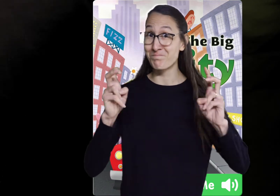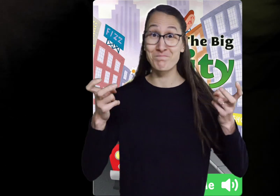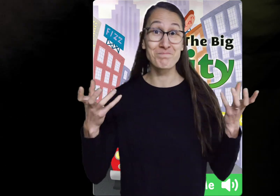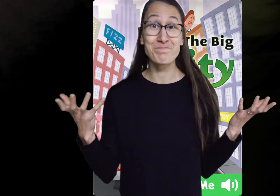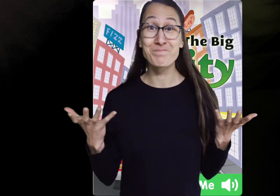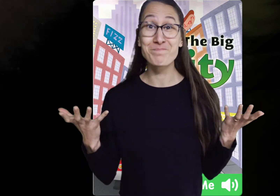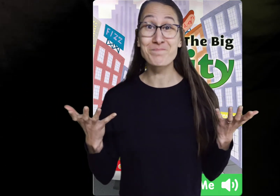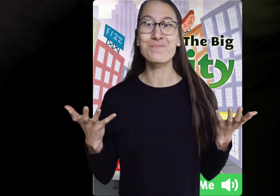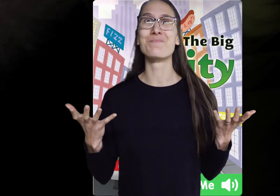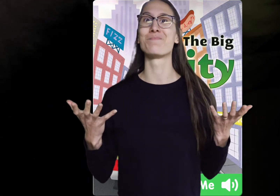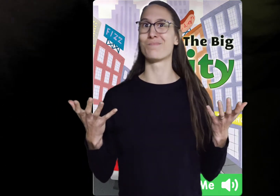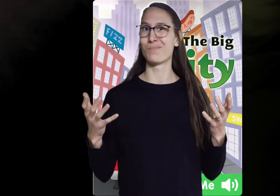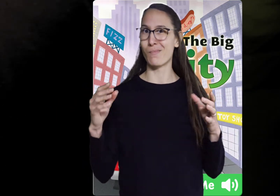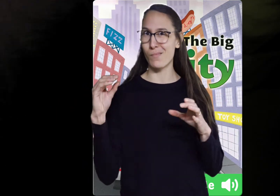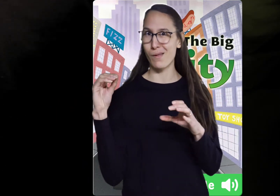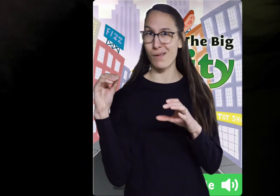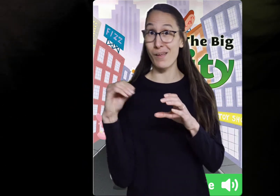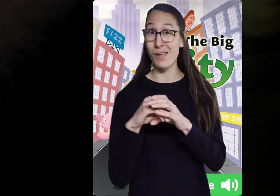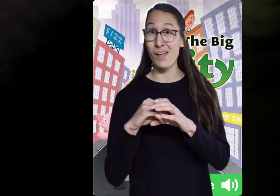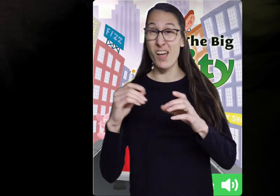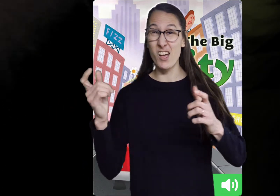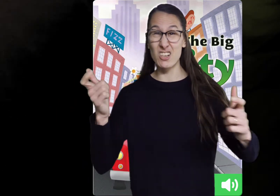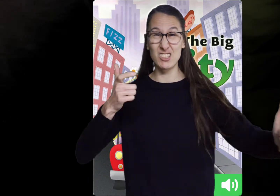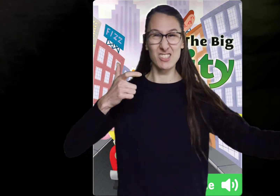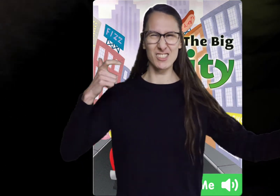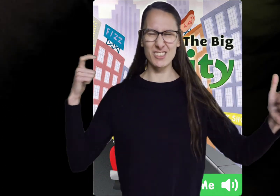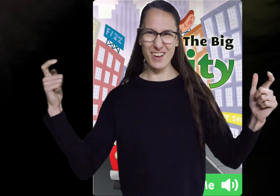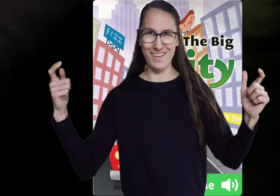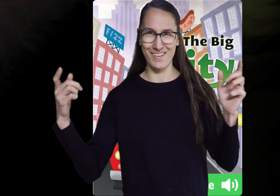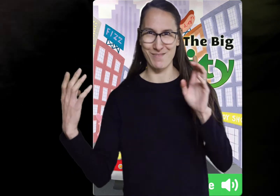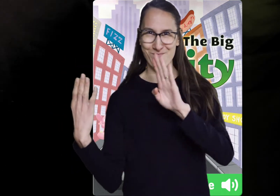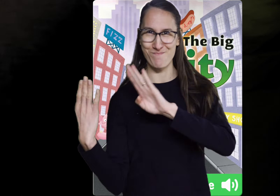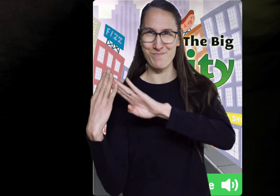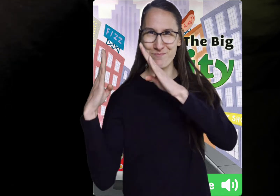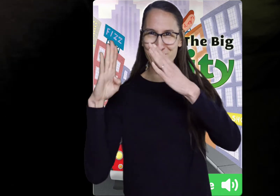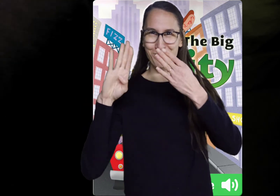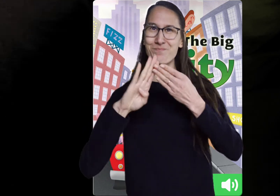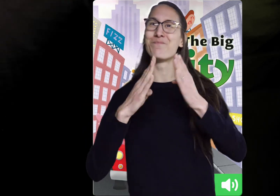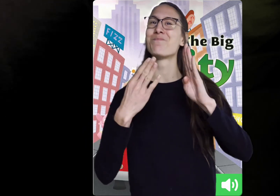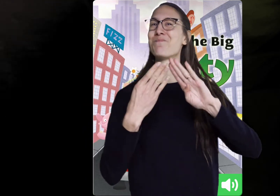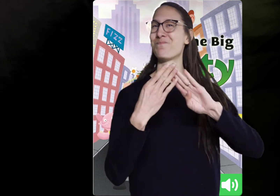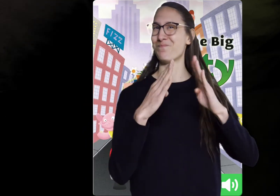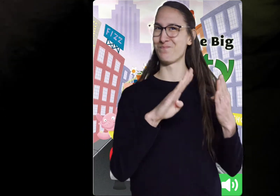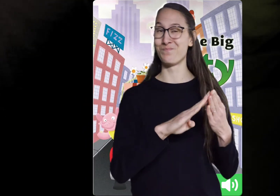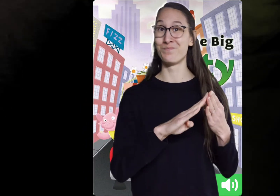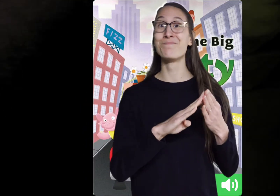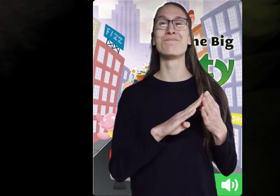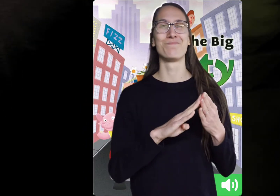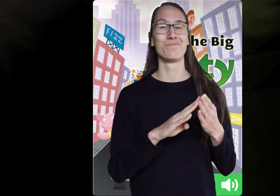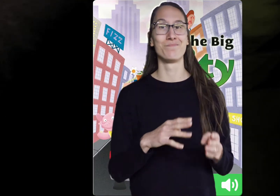"In The Big City"